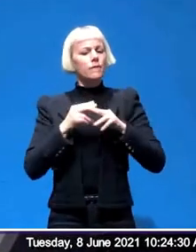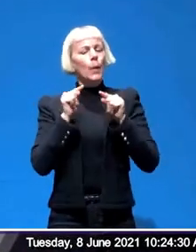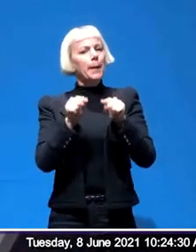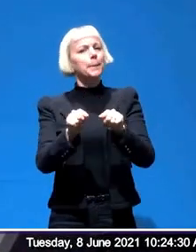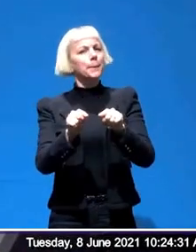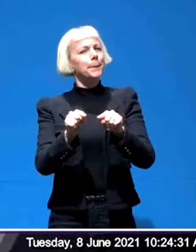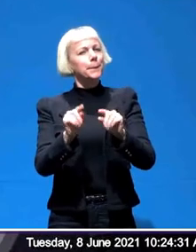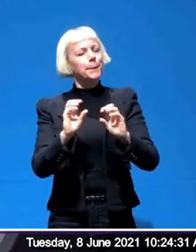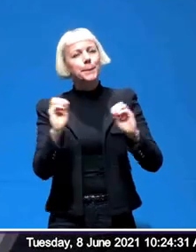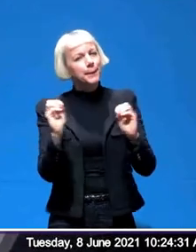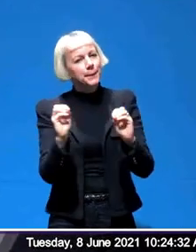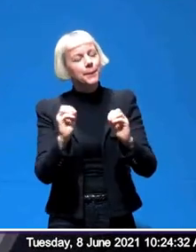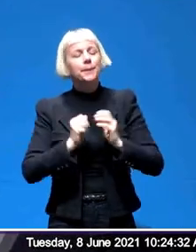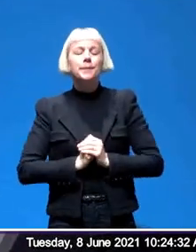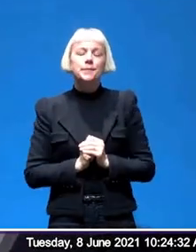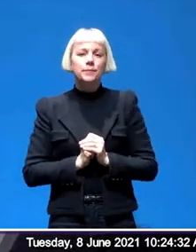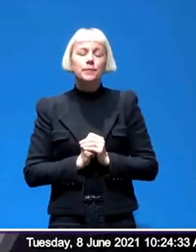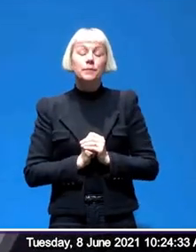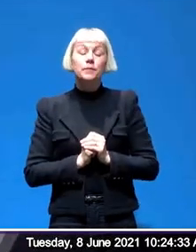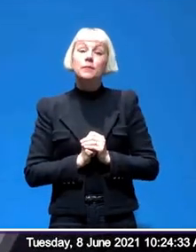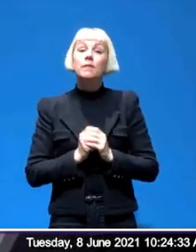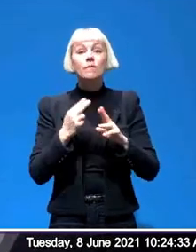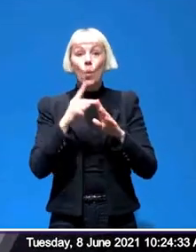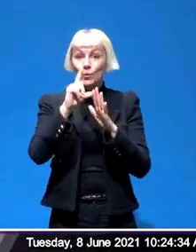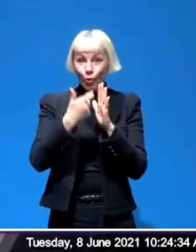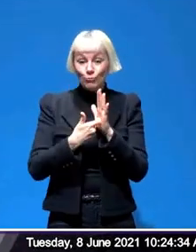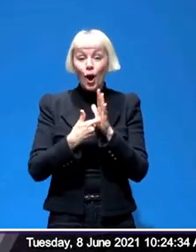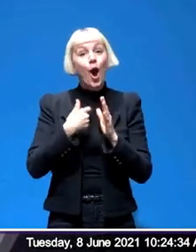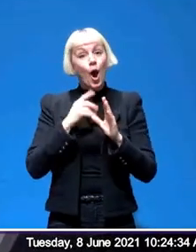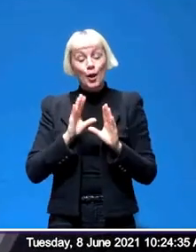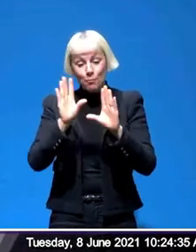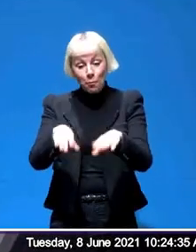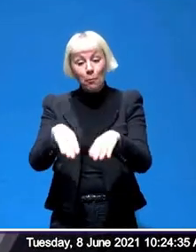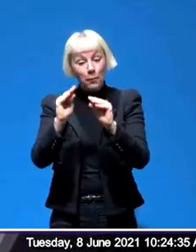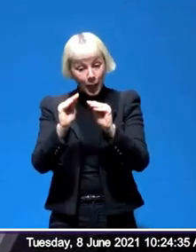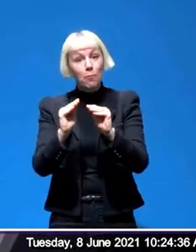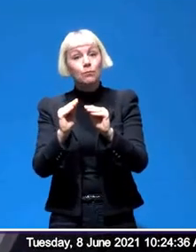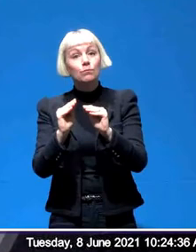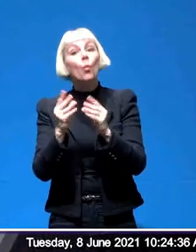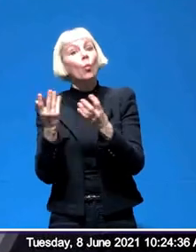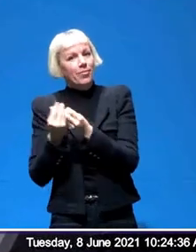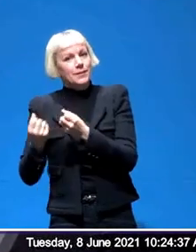I generally attended medical appointments with Daniel and a DHS staff member usually attended too.